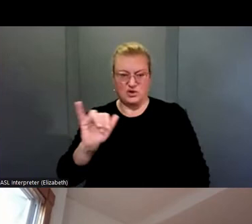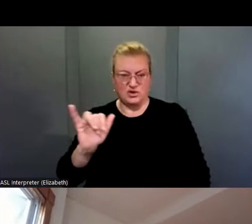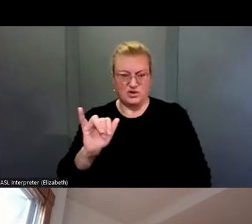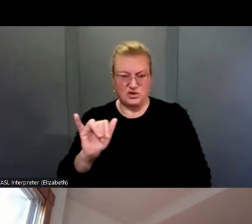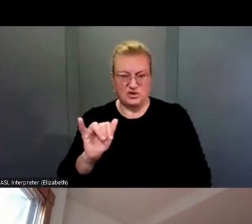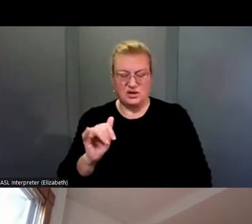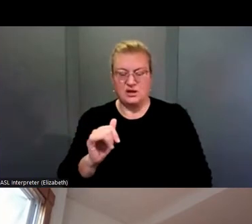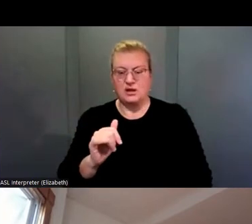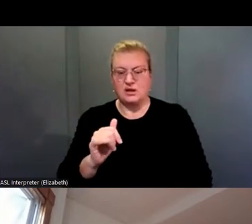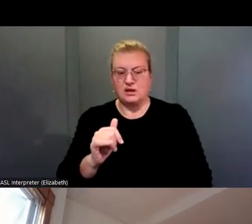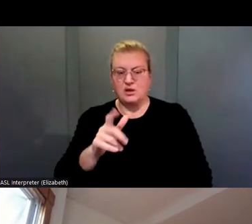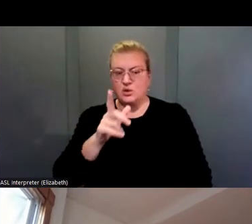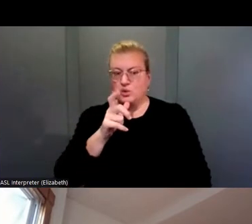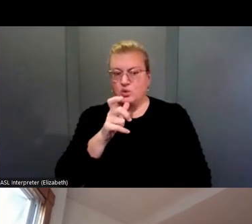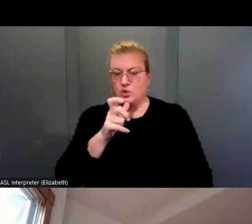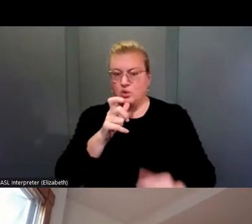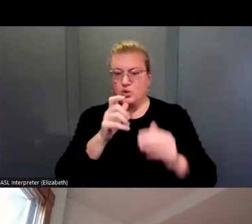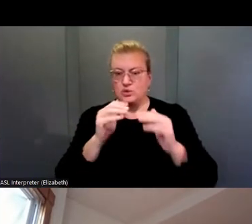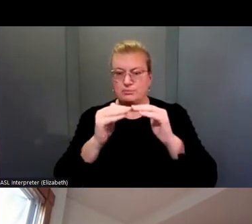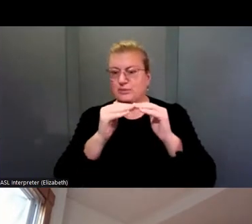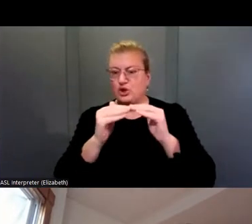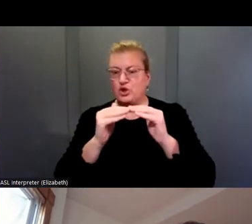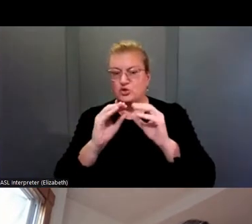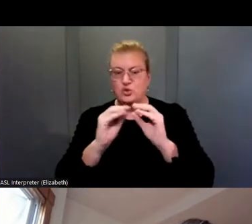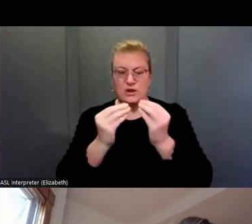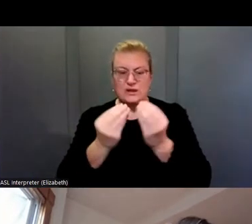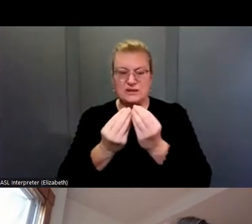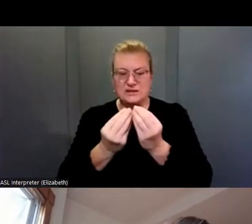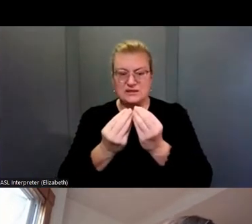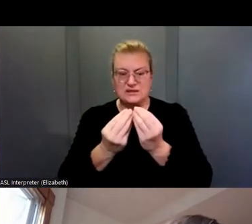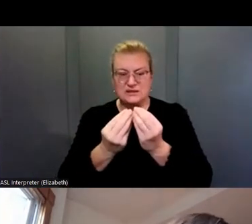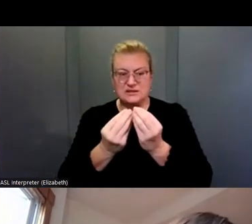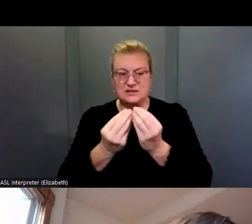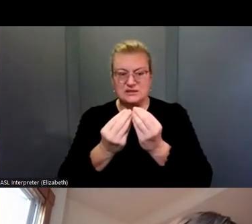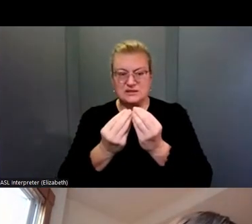Like, who are sort of pure organizations in terms of budget,